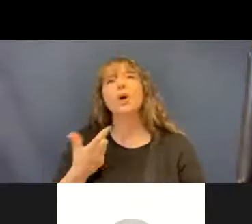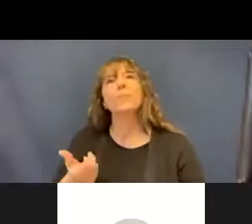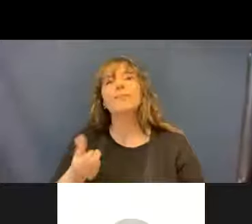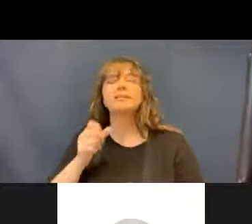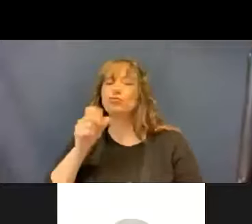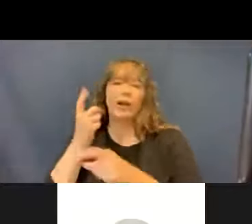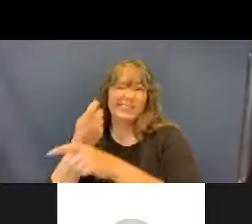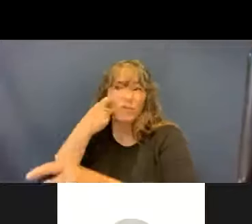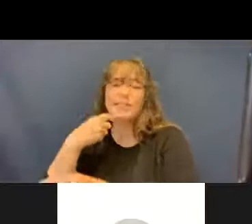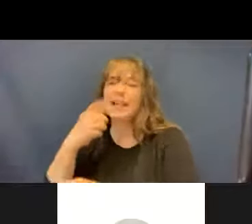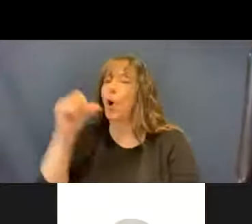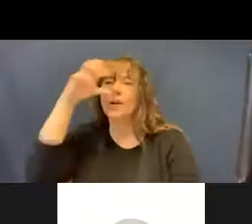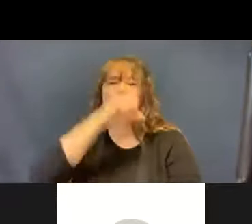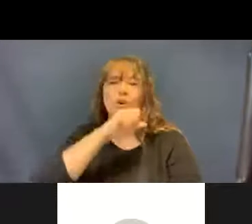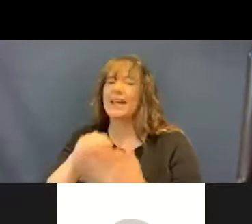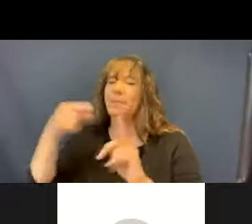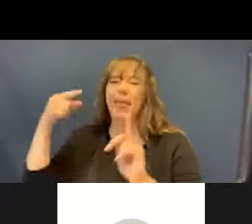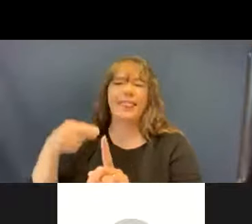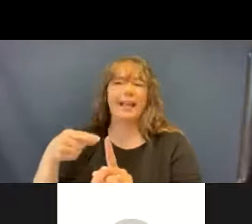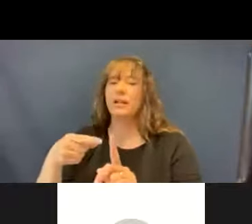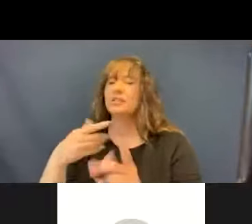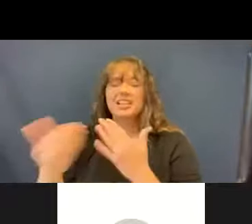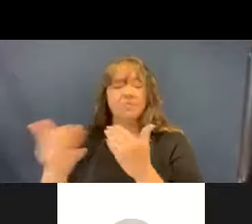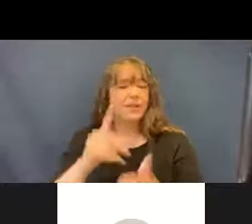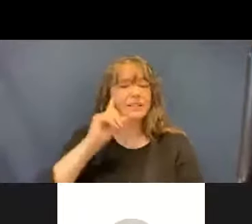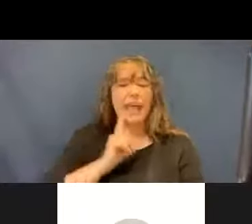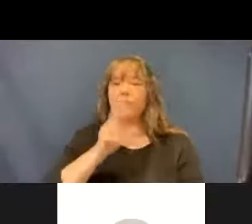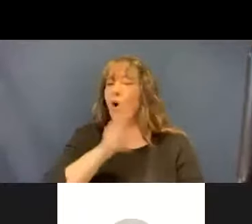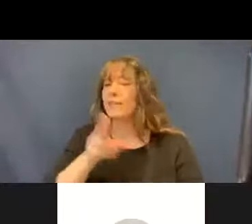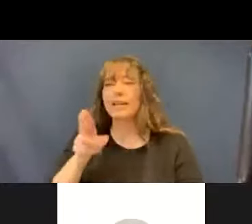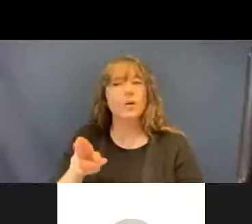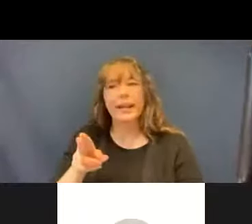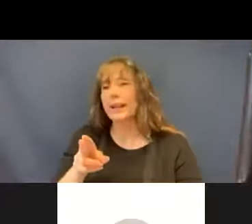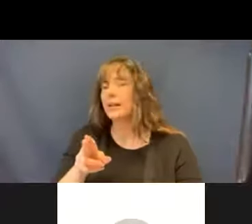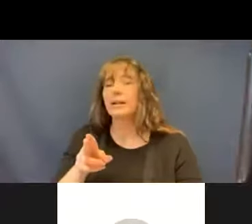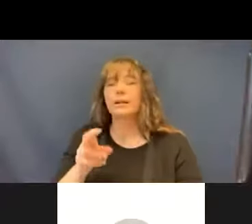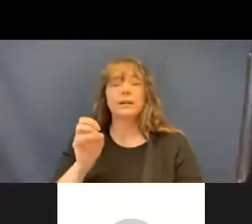the big thing. Whether you're deaf or hard of hearing, even people who can hear just